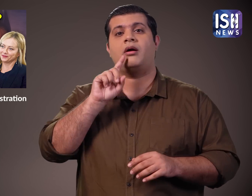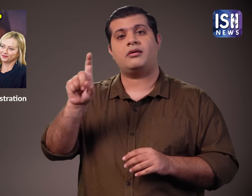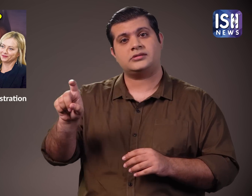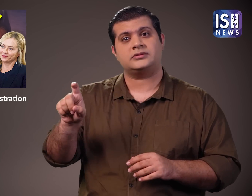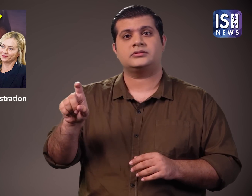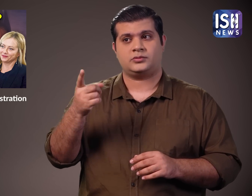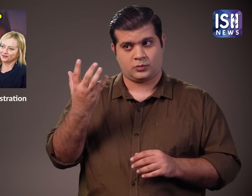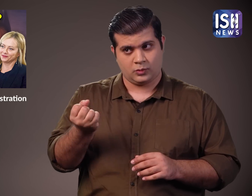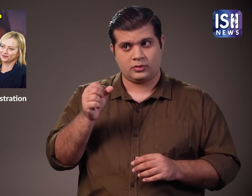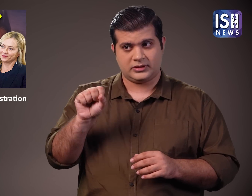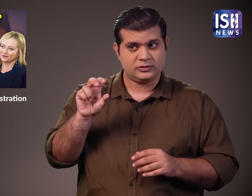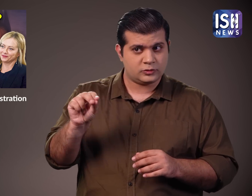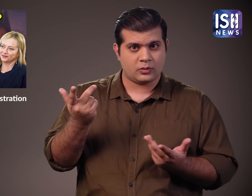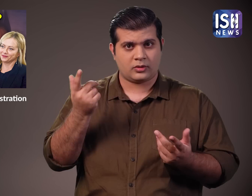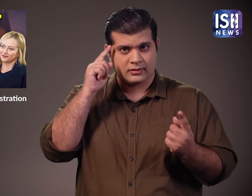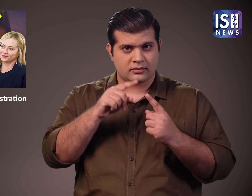The criminals will be asked for their consent.